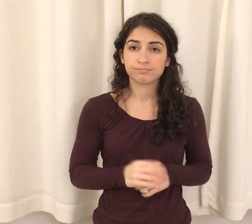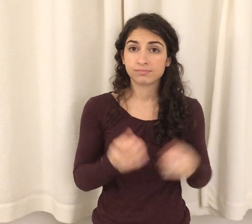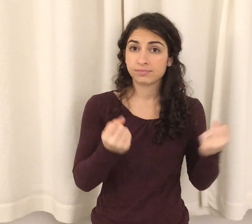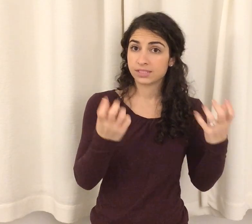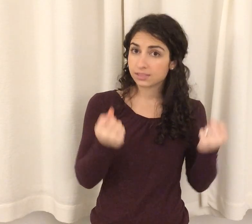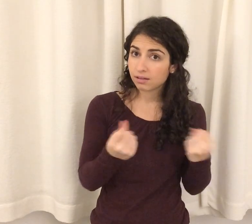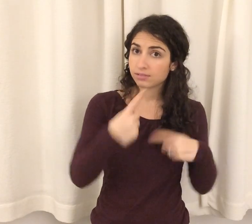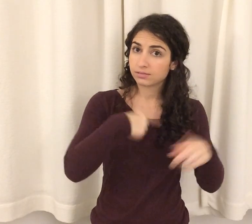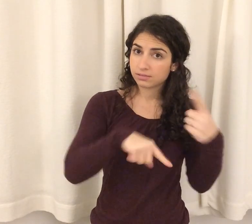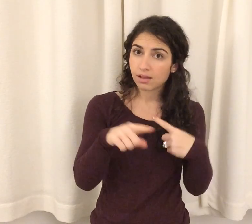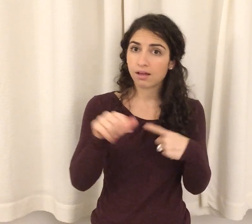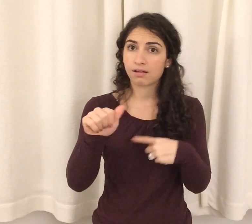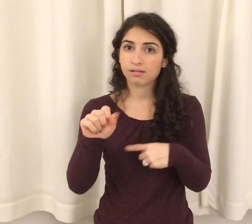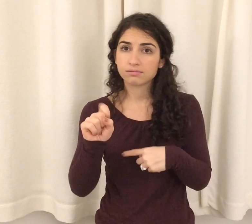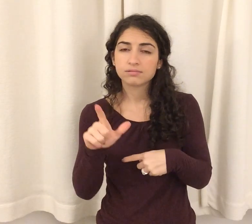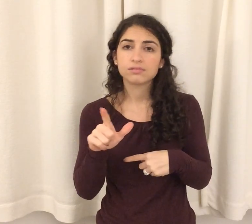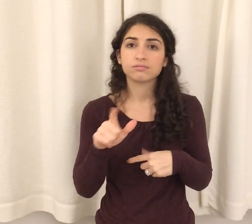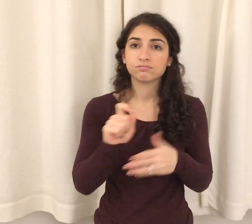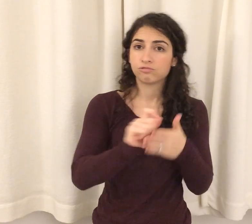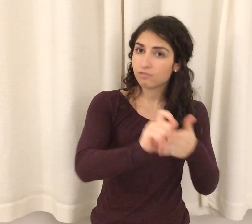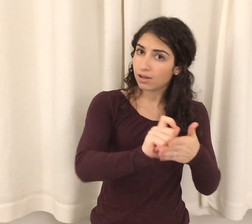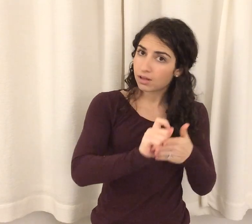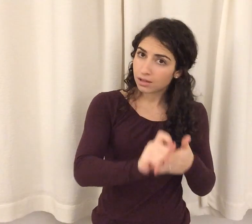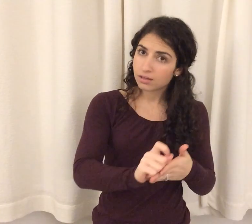so you can suggest options: signed ASL,